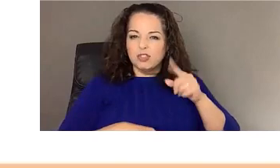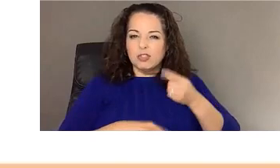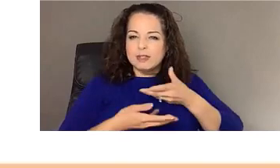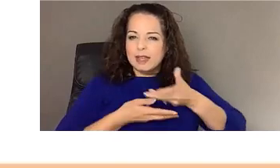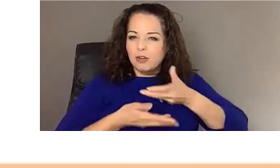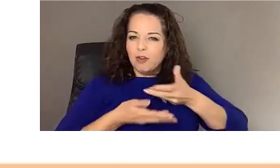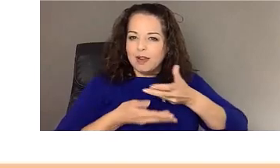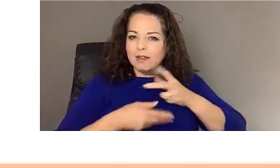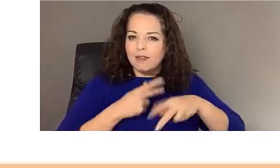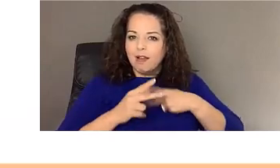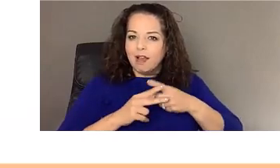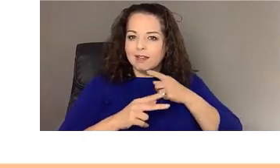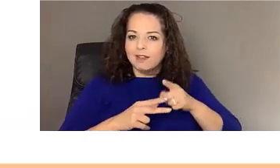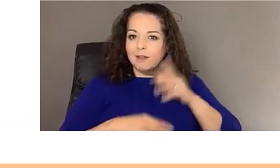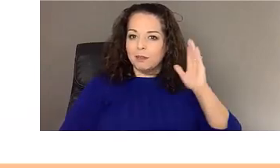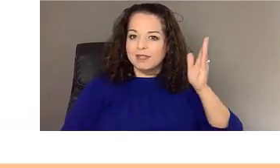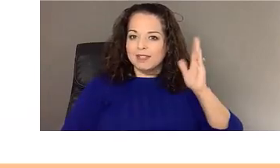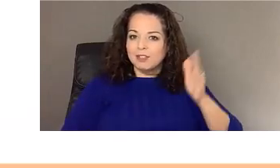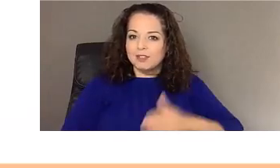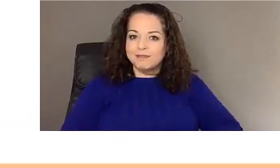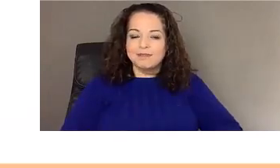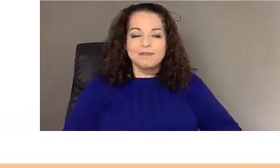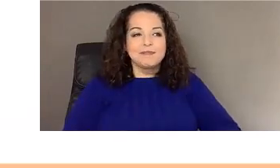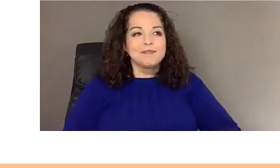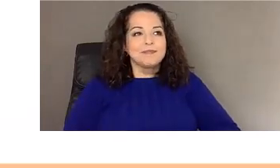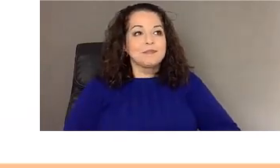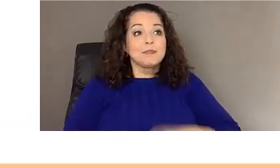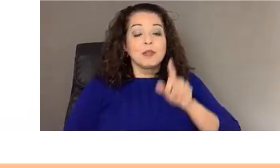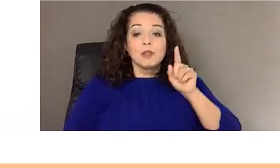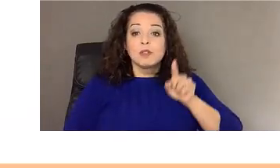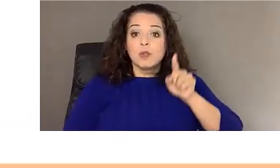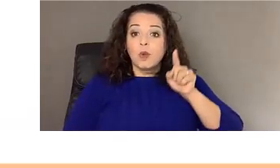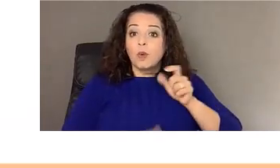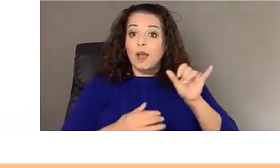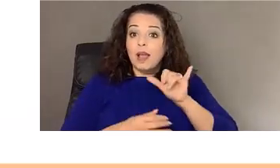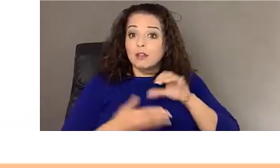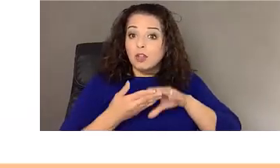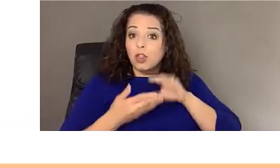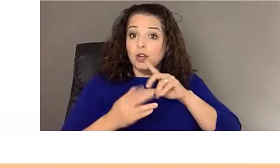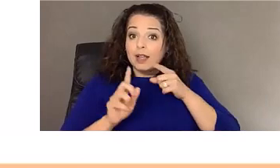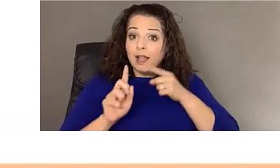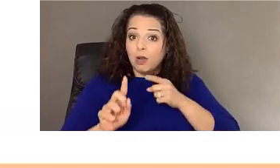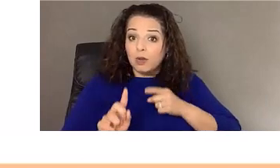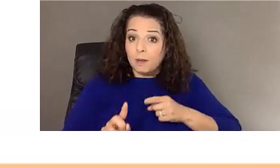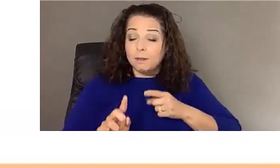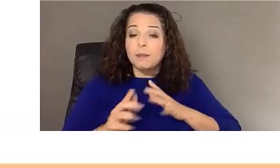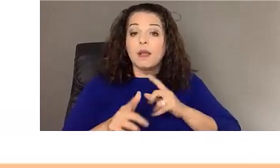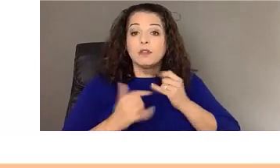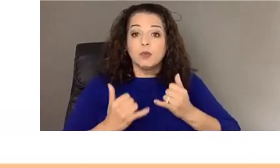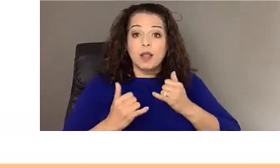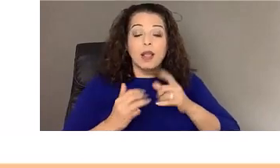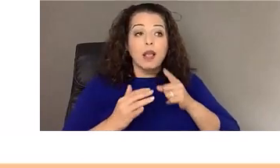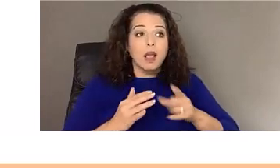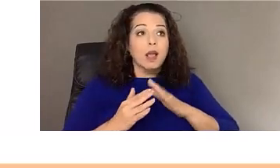of presentation. So as a learning outcome, today I'll introduce the concept of knowledge brokering